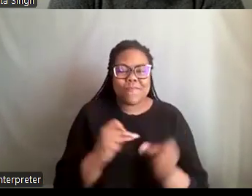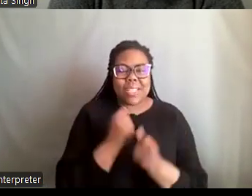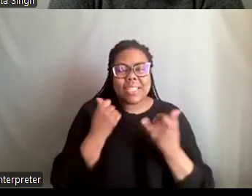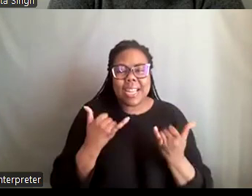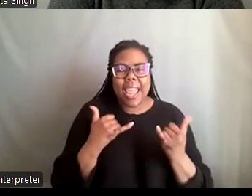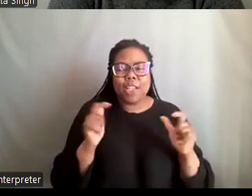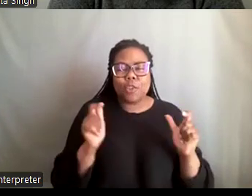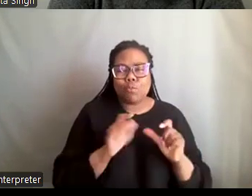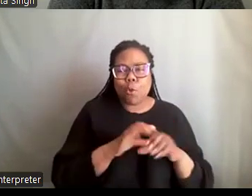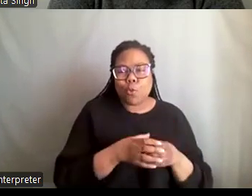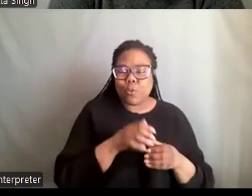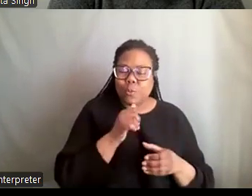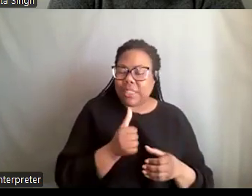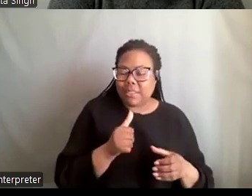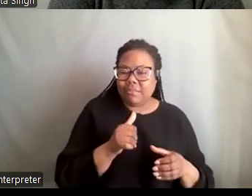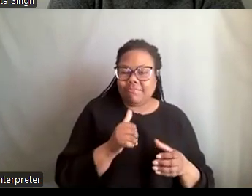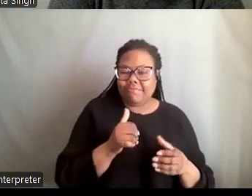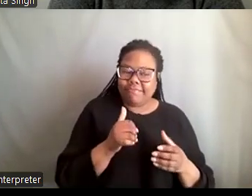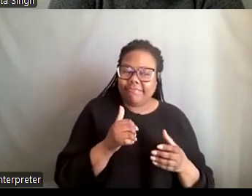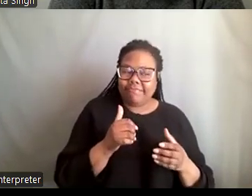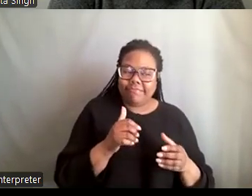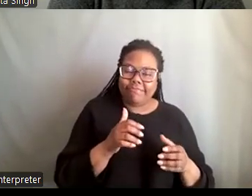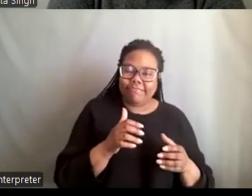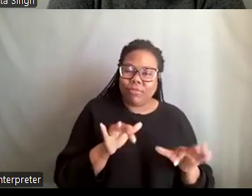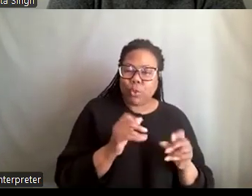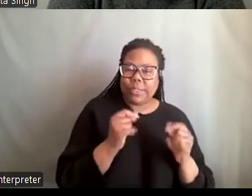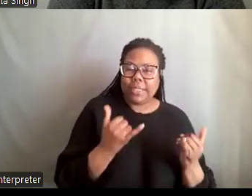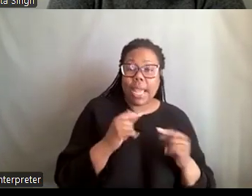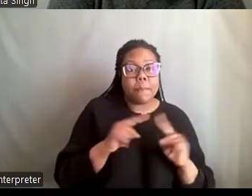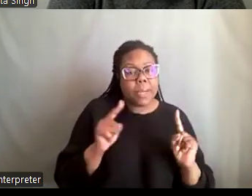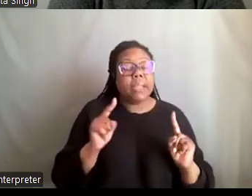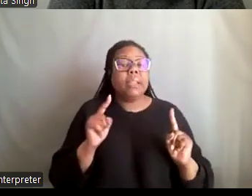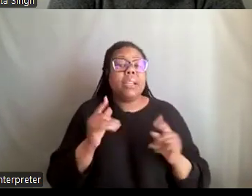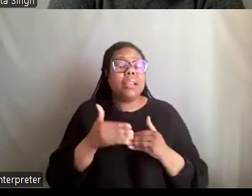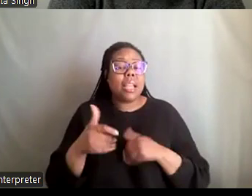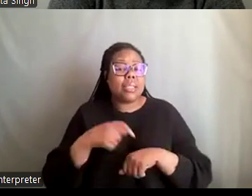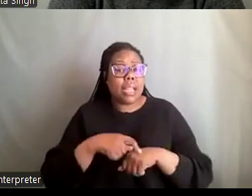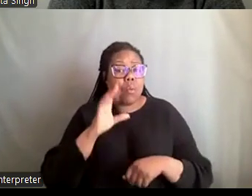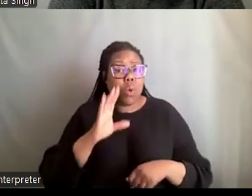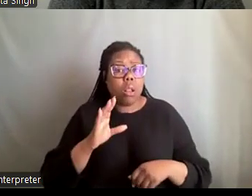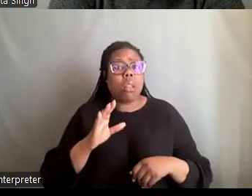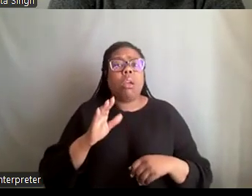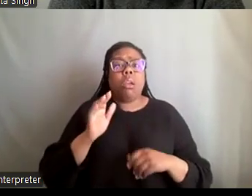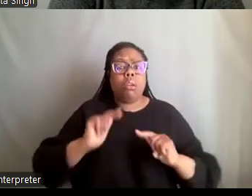we support each other, how do we share ideas. We didn't have a chance to do small groups today but our next call, we'll